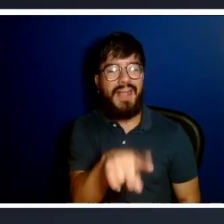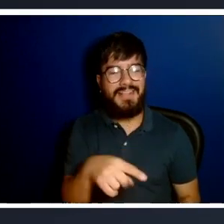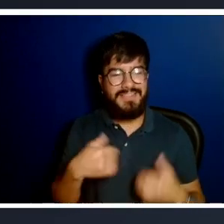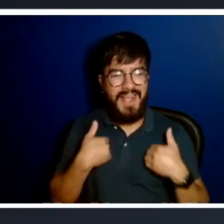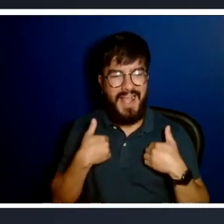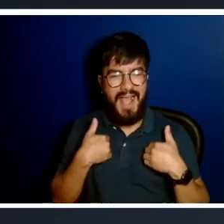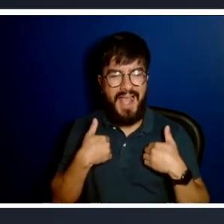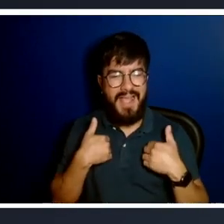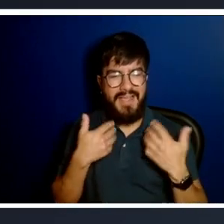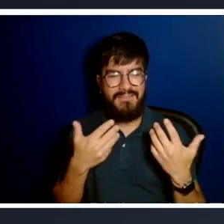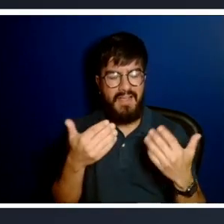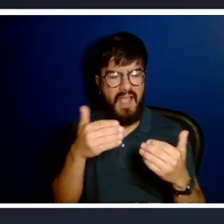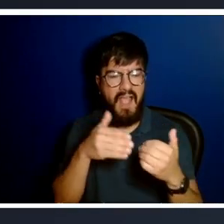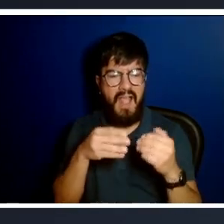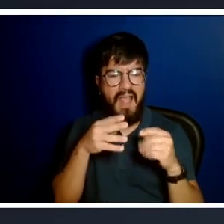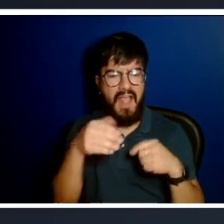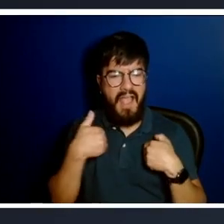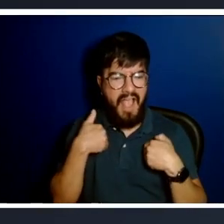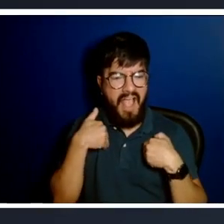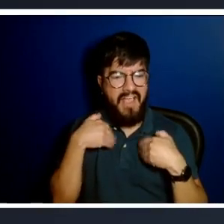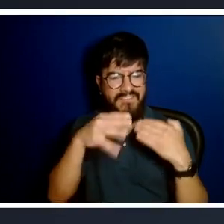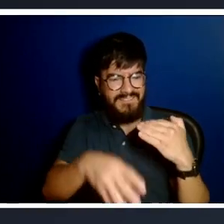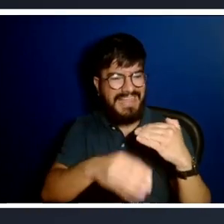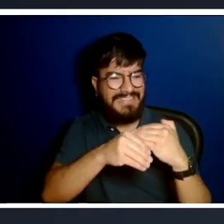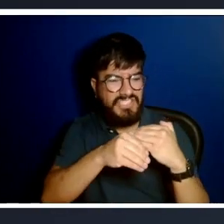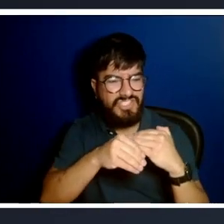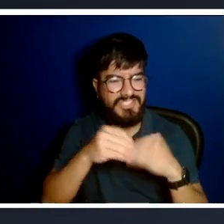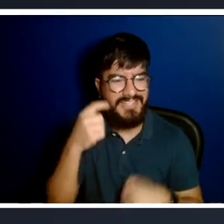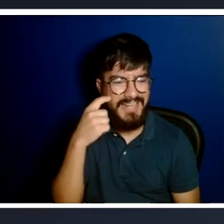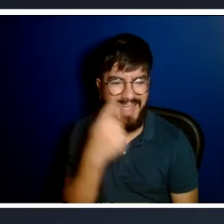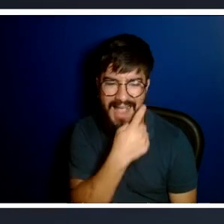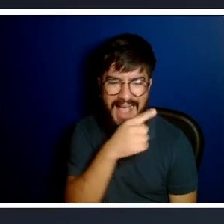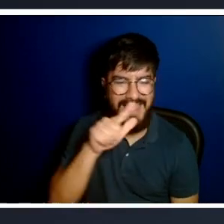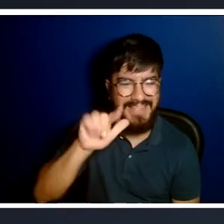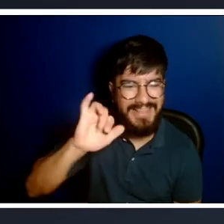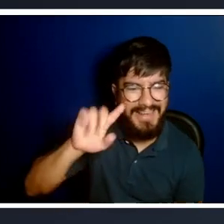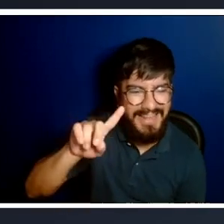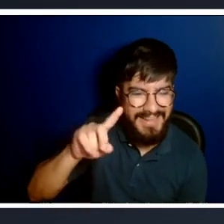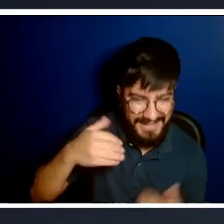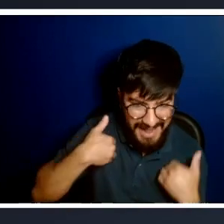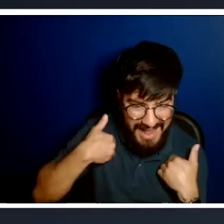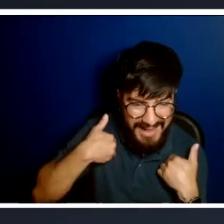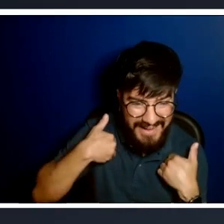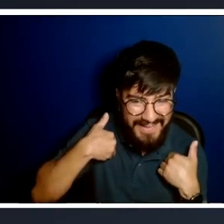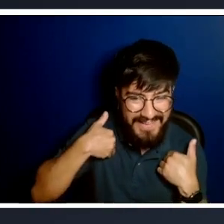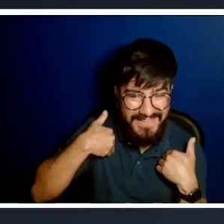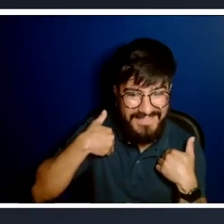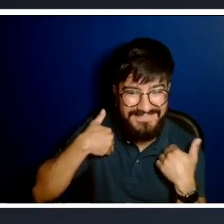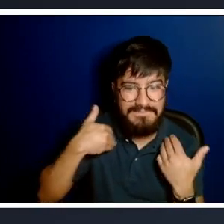Kaden Borseth: Absolutely. Oh, with these ones I don't know. I don't know the skink as well, but you have many reptiles too,